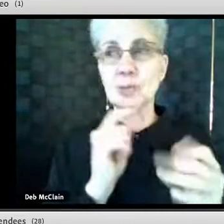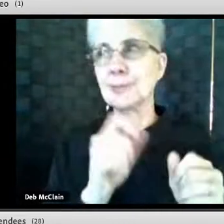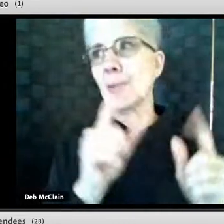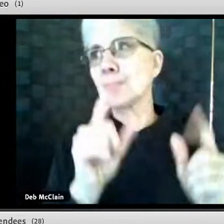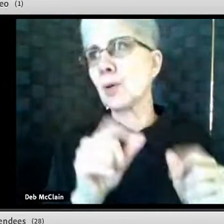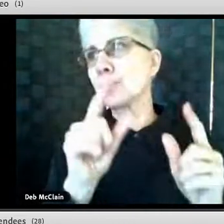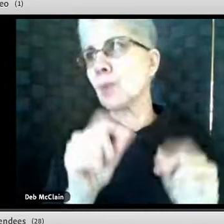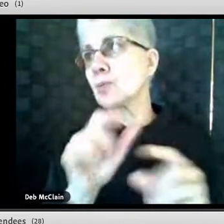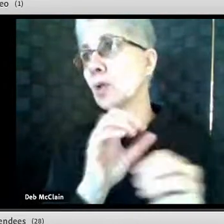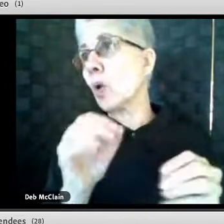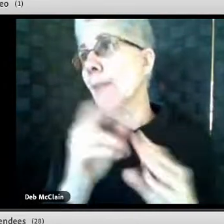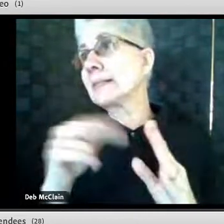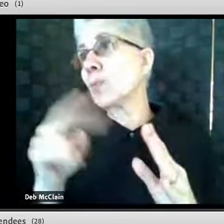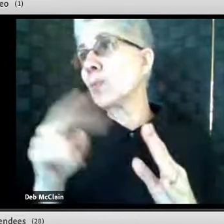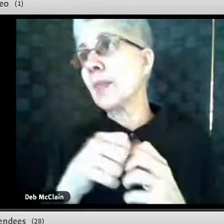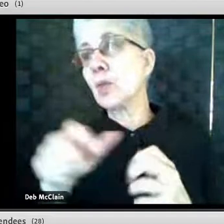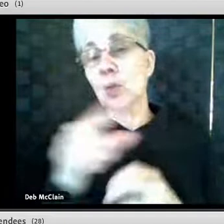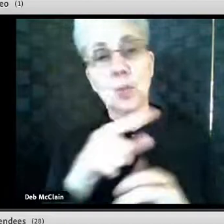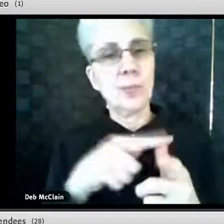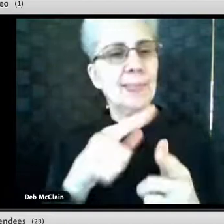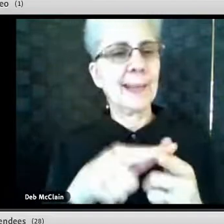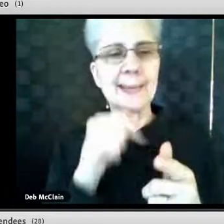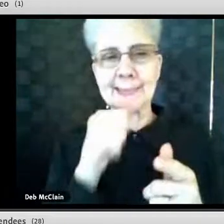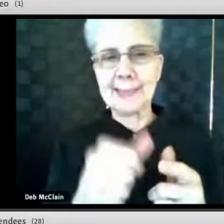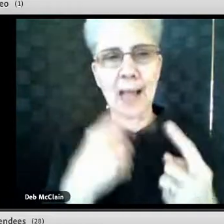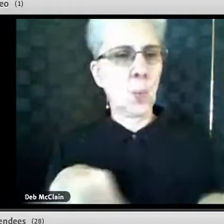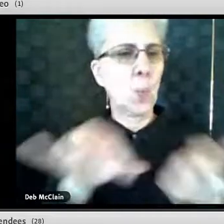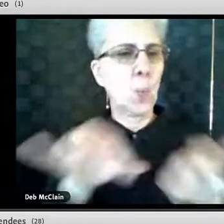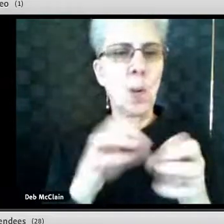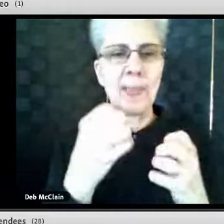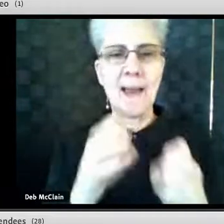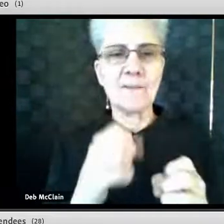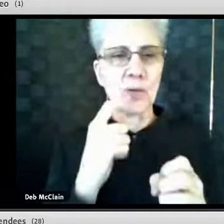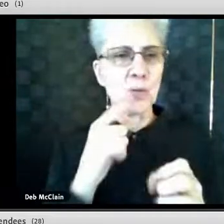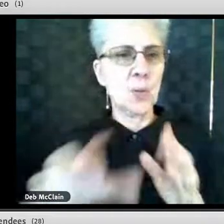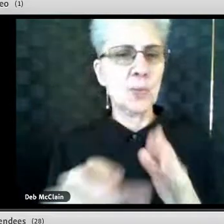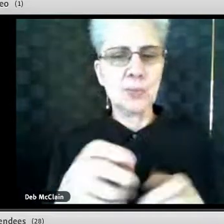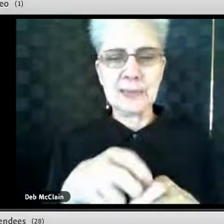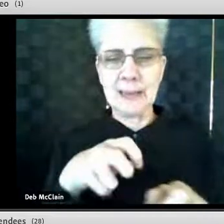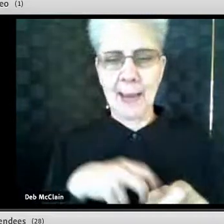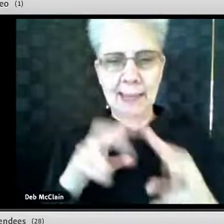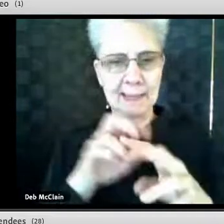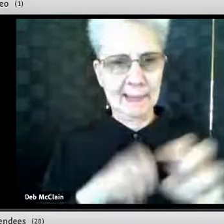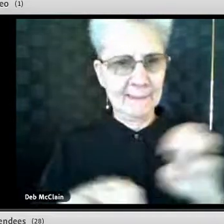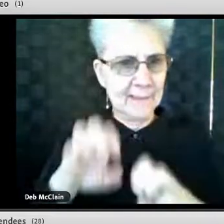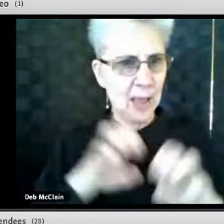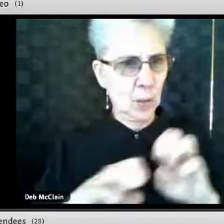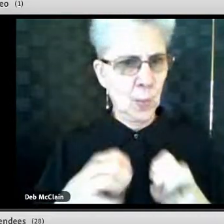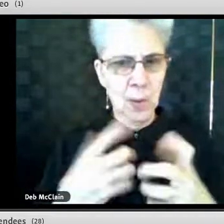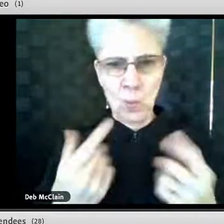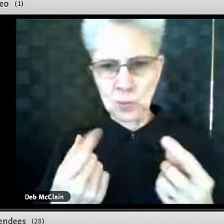If you are not connecting, if you are just posting stuff and nobody is engaging with you, it is not worth your effort. You need to take a step back